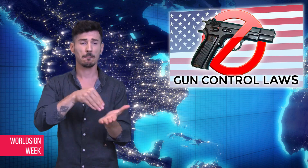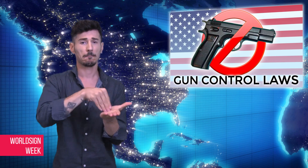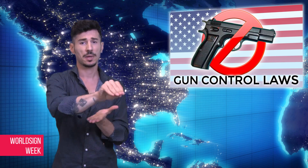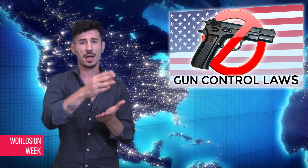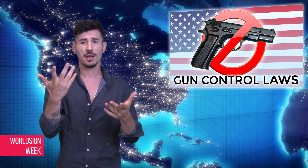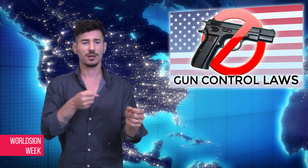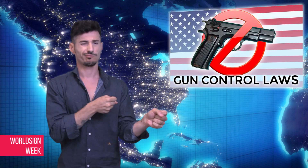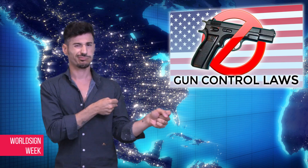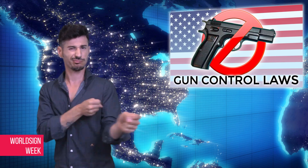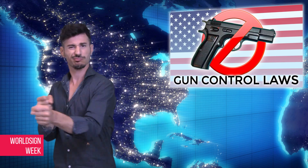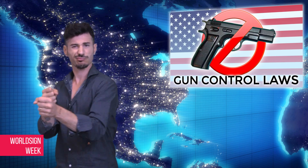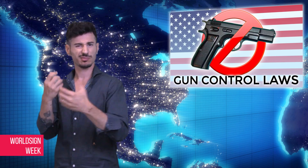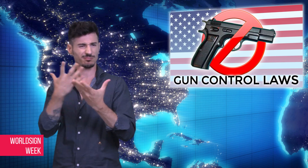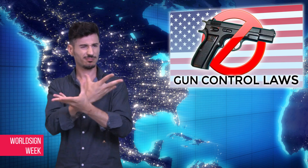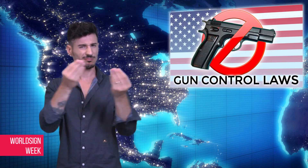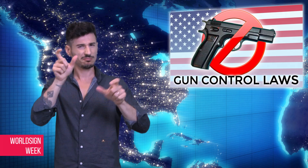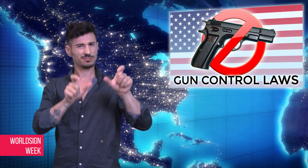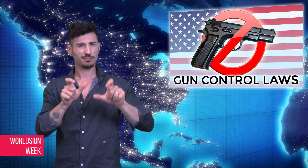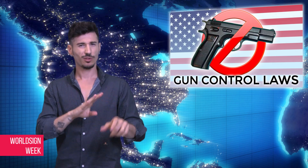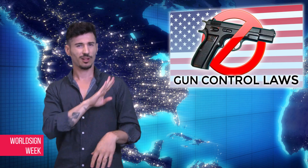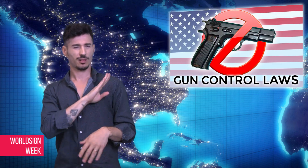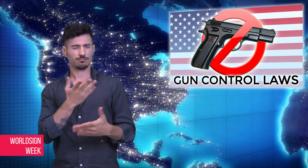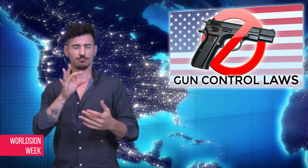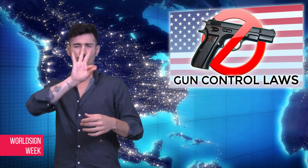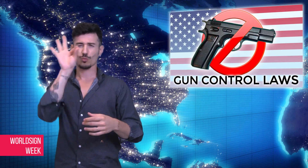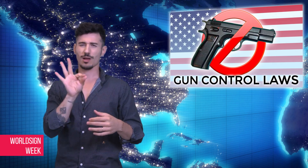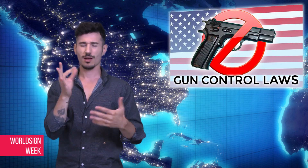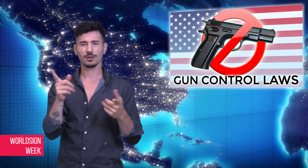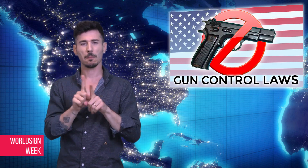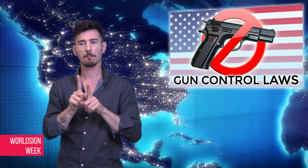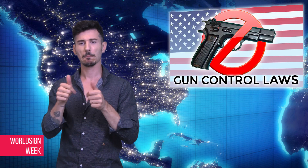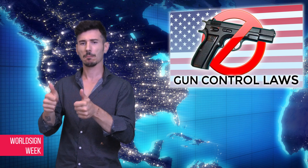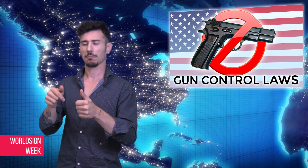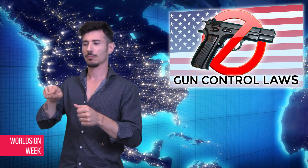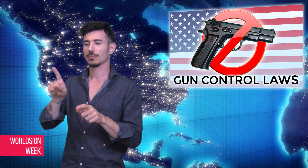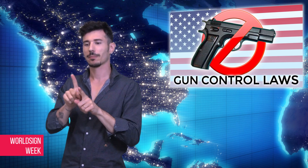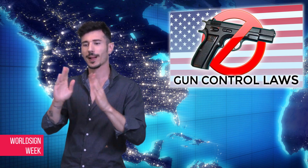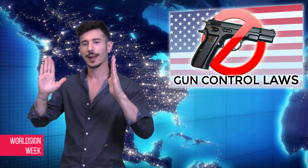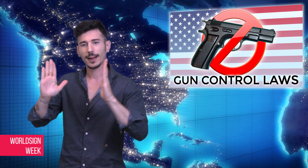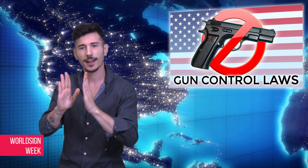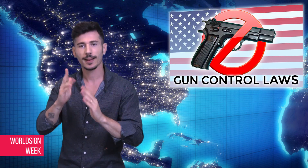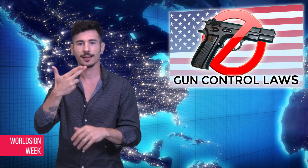to buy a deadly weapon that can kill a high number of